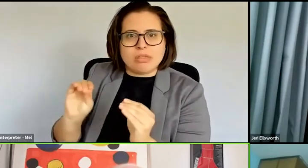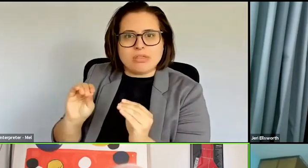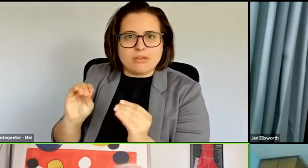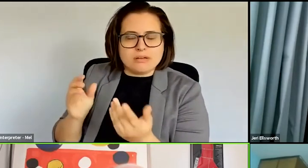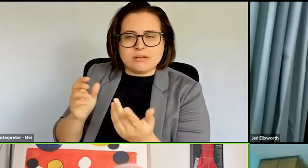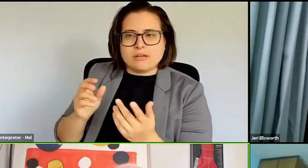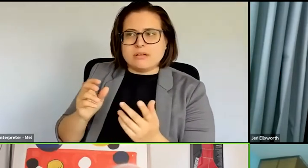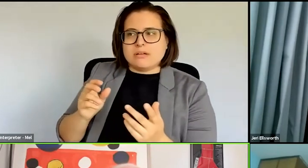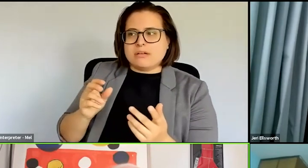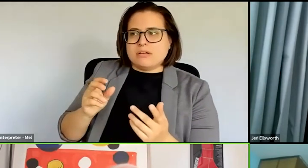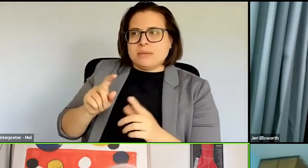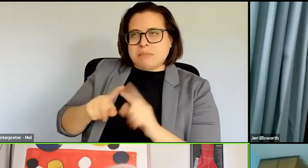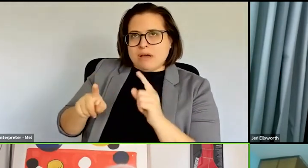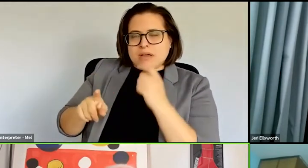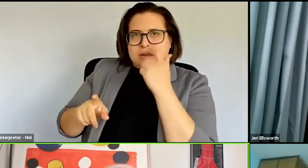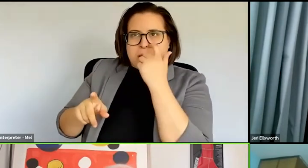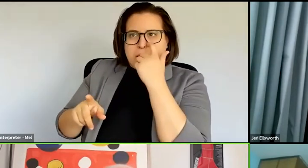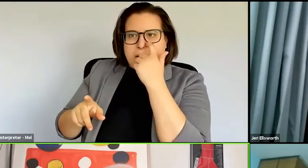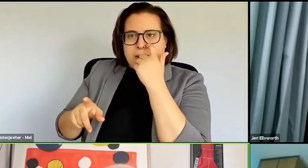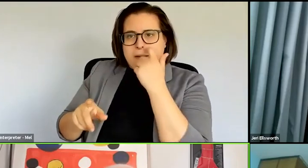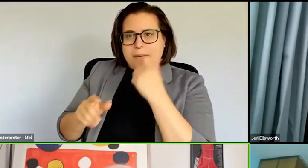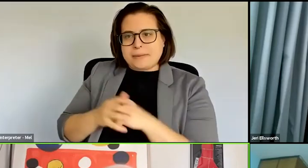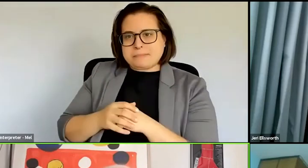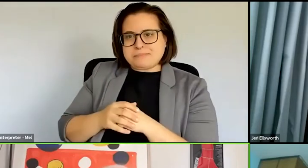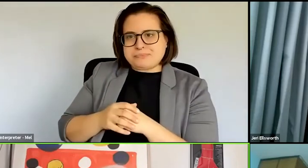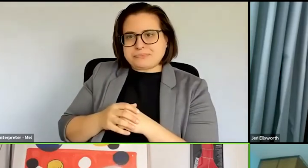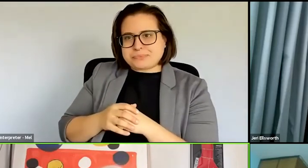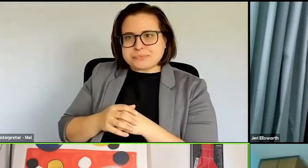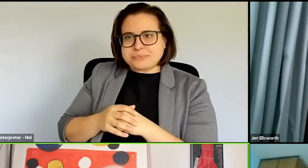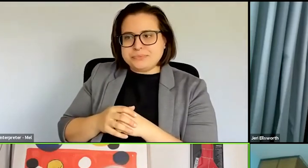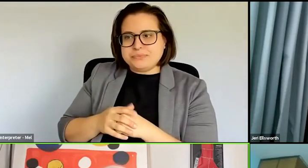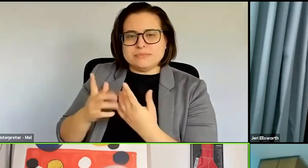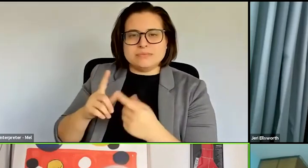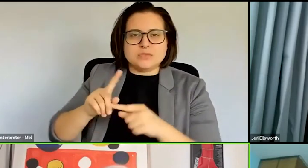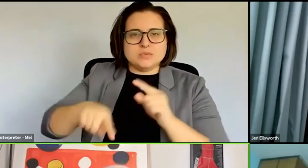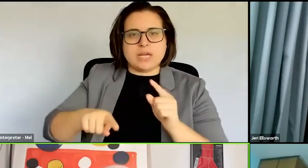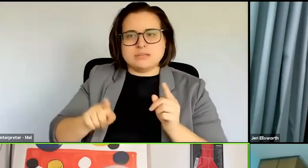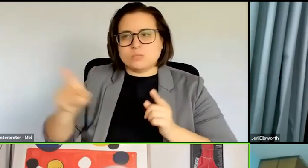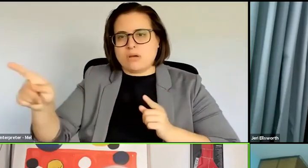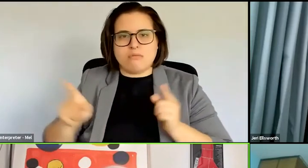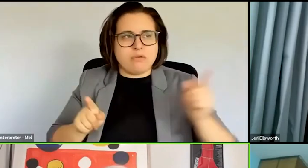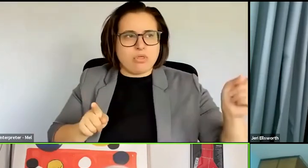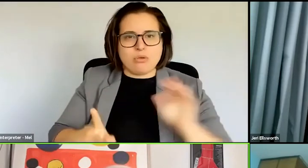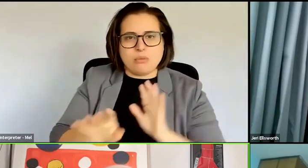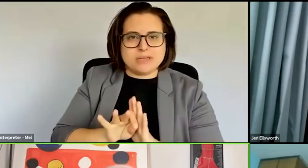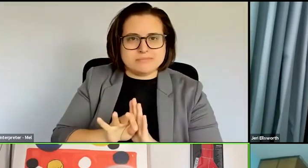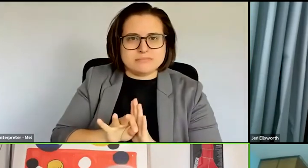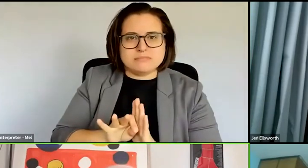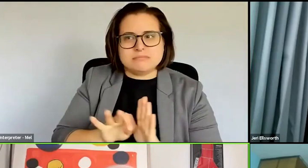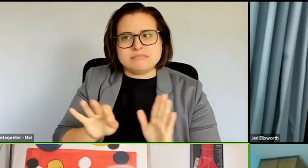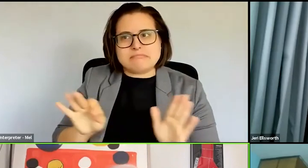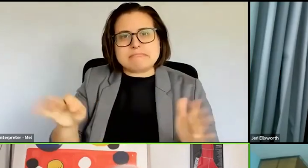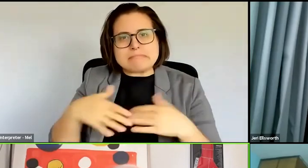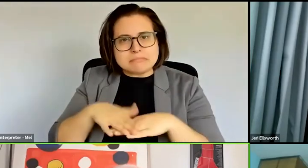but you don't get to pick one or the other. At its best they're both working together and that's